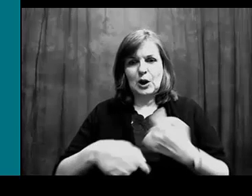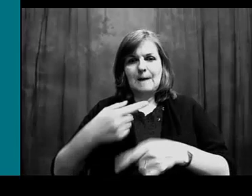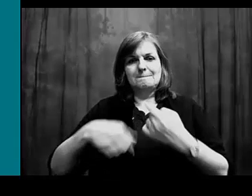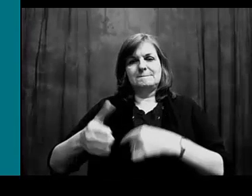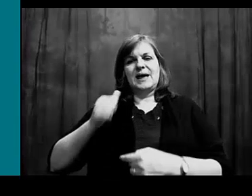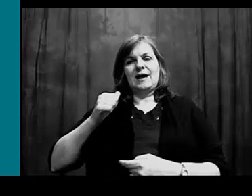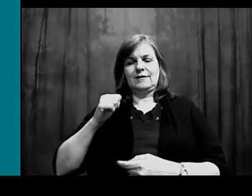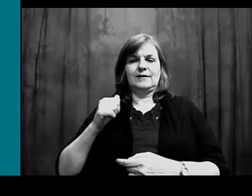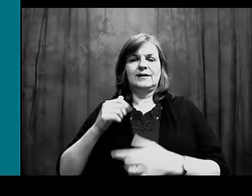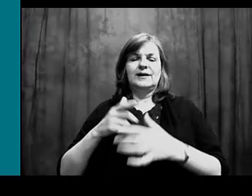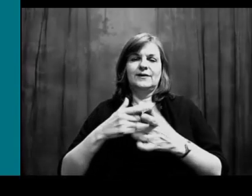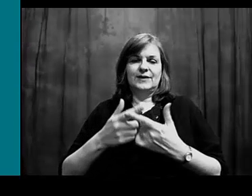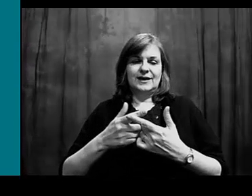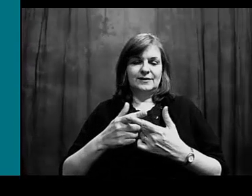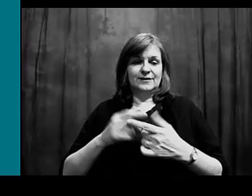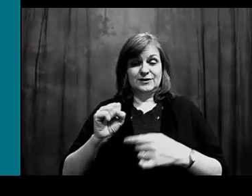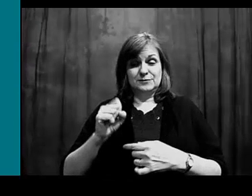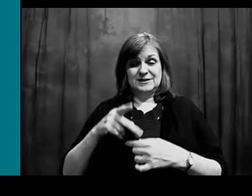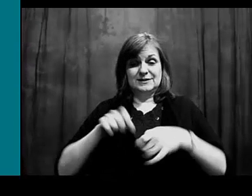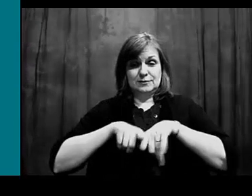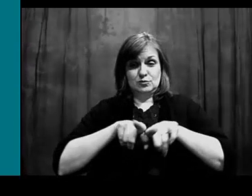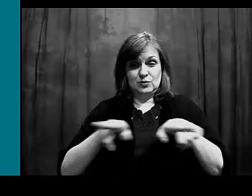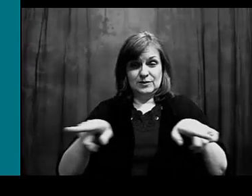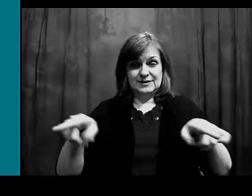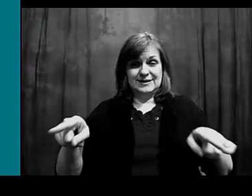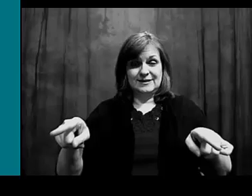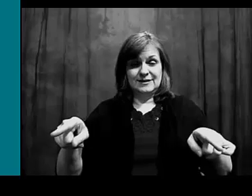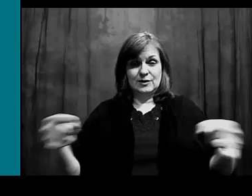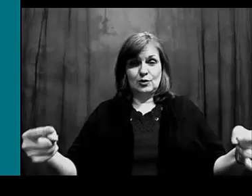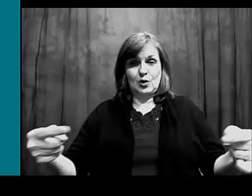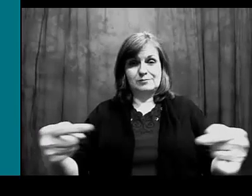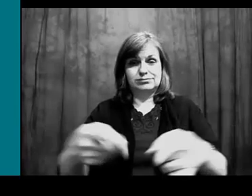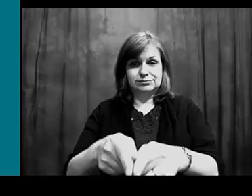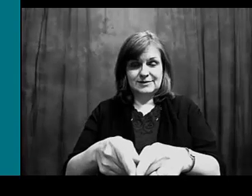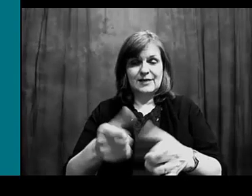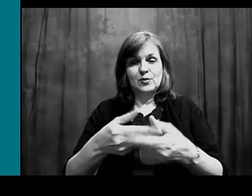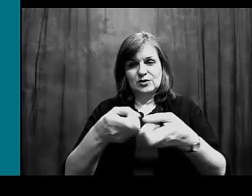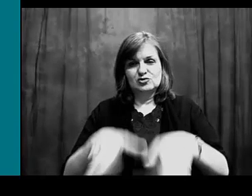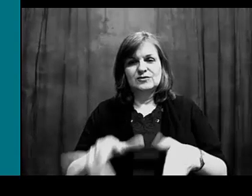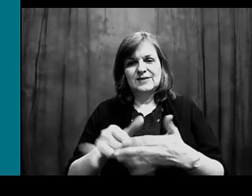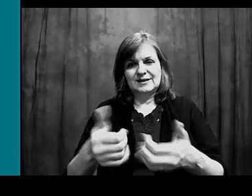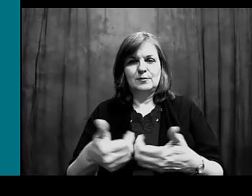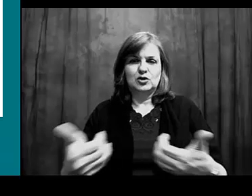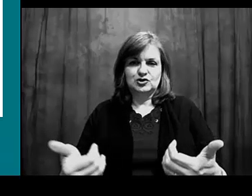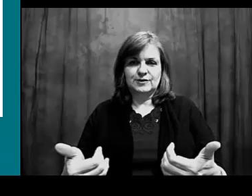those speciation events that occured the division that occured would actually be lost